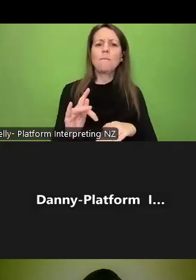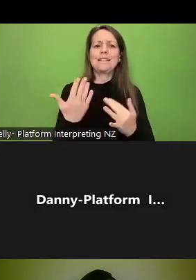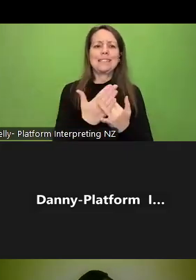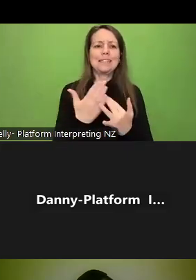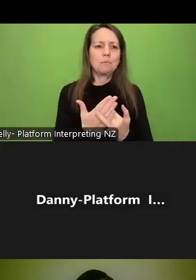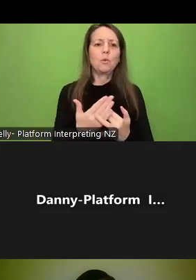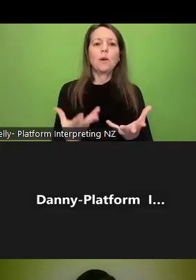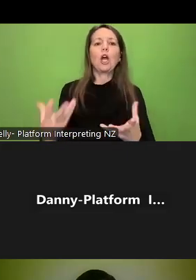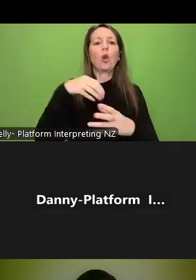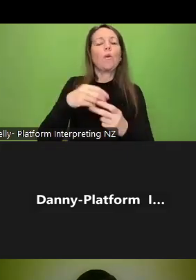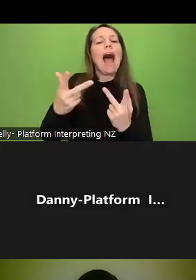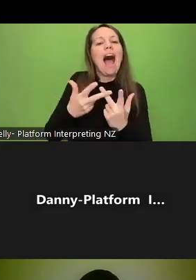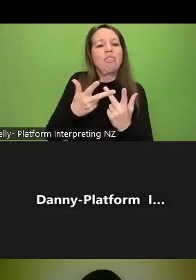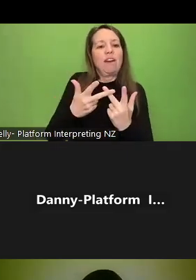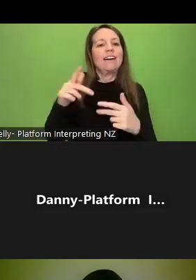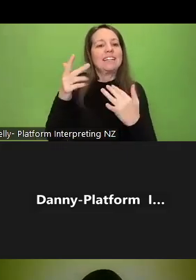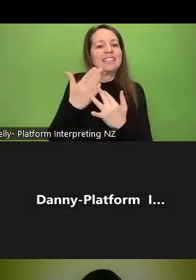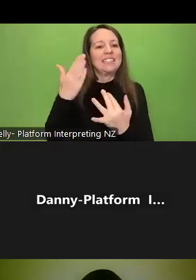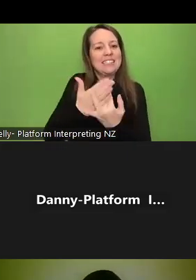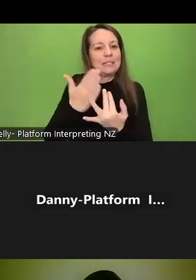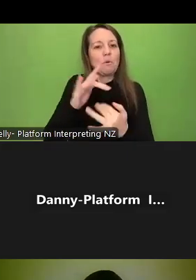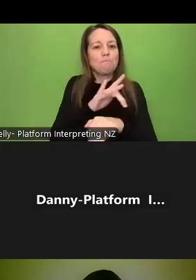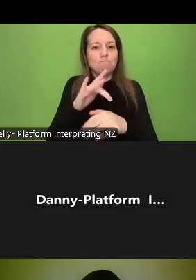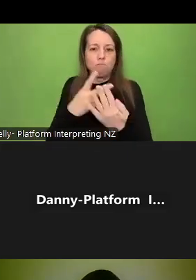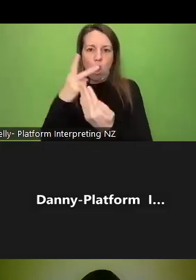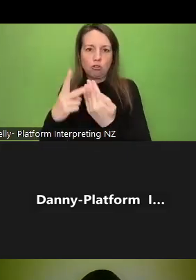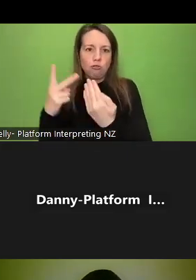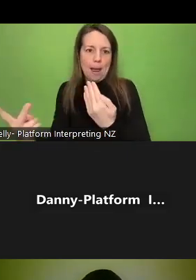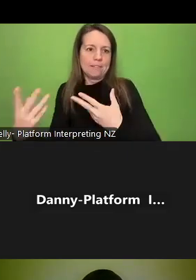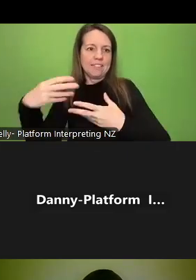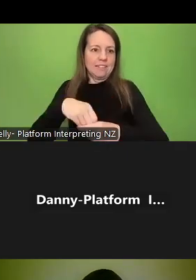and you can also integrate accessibility into your show.